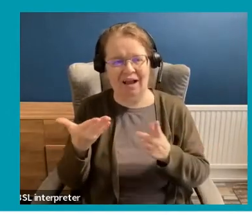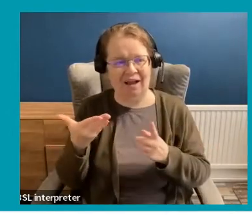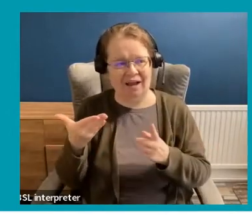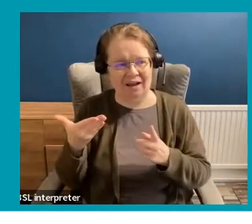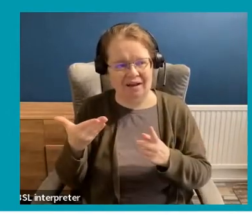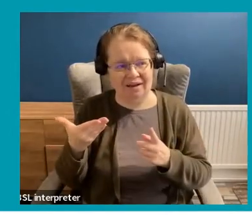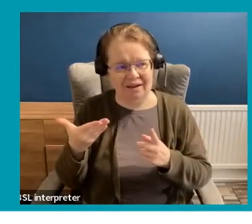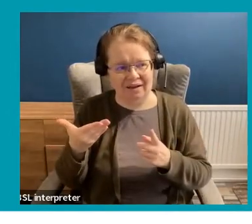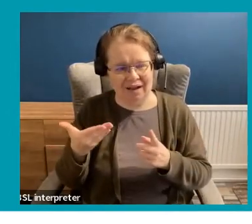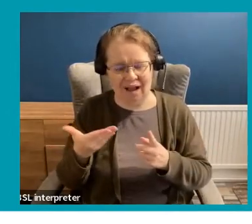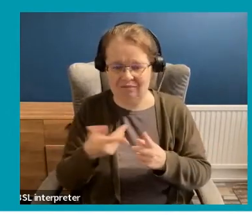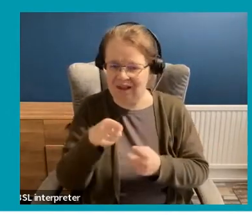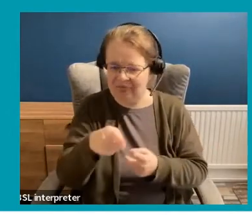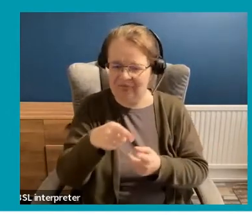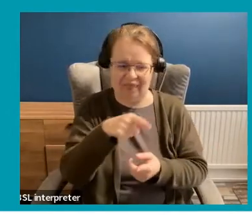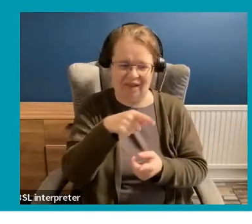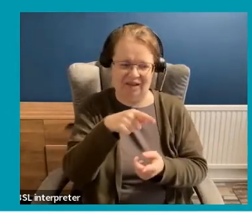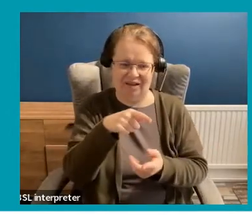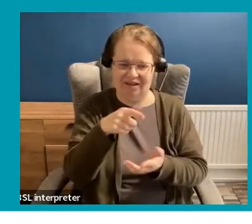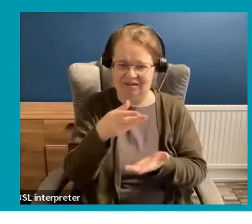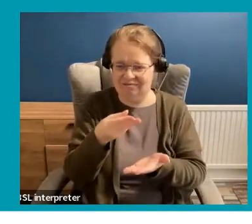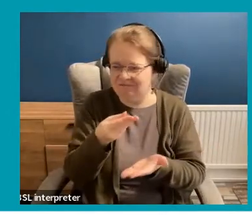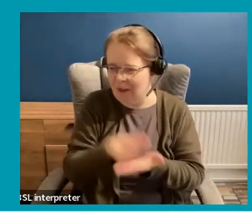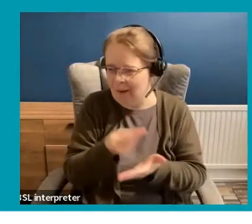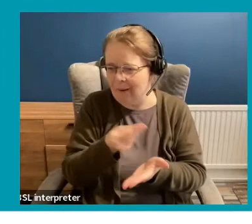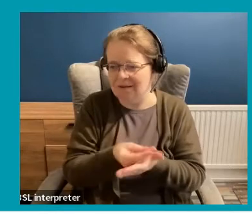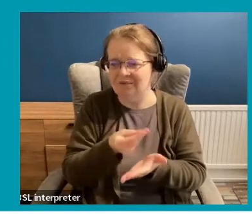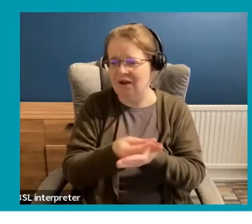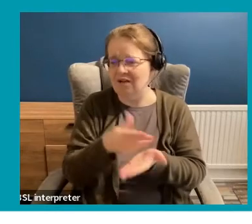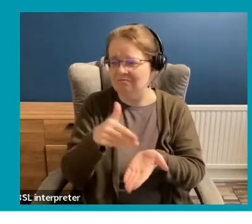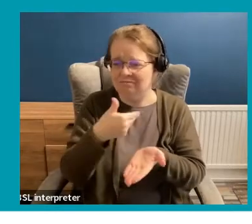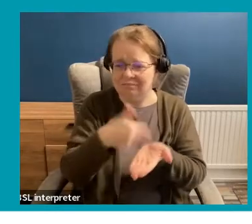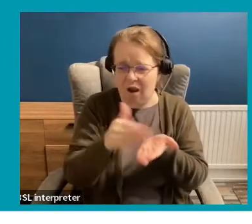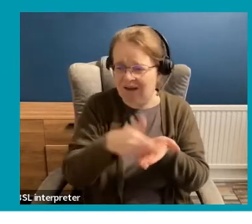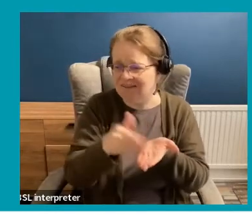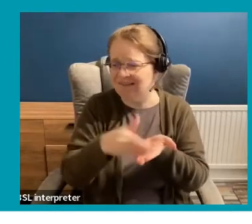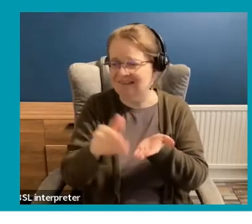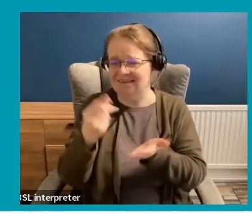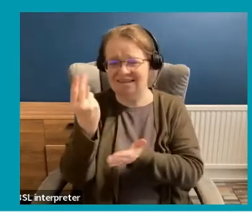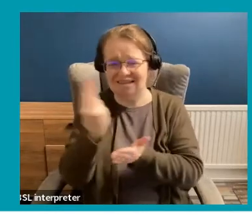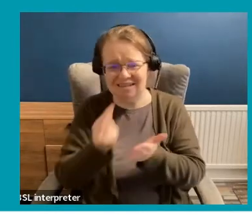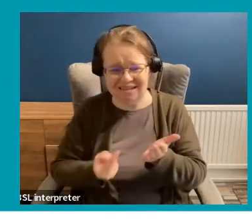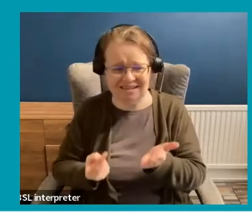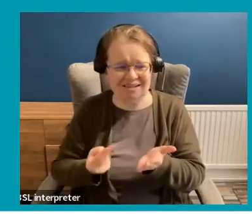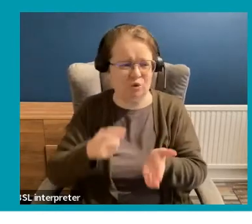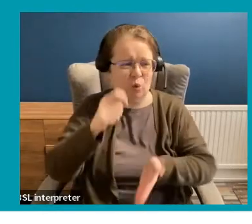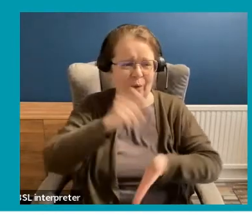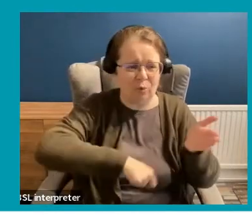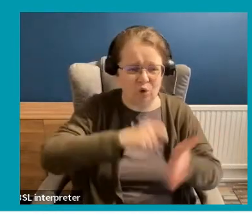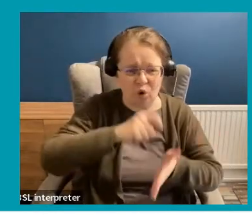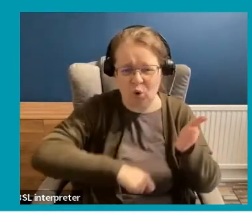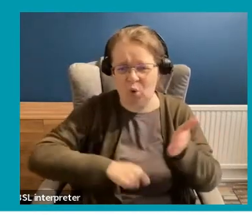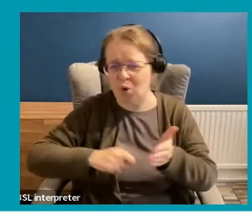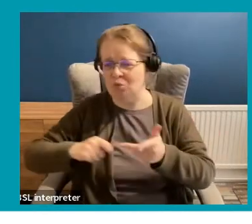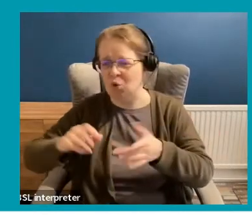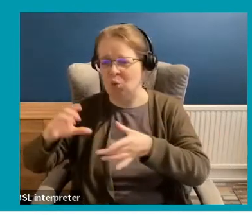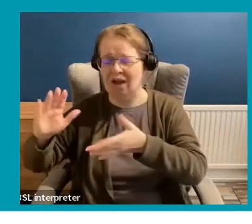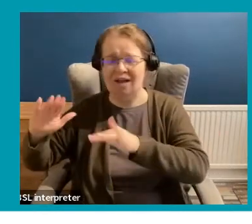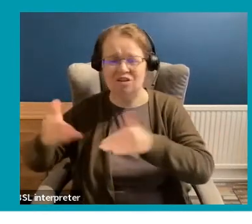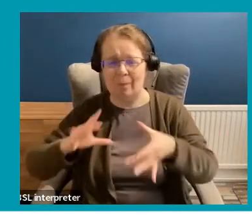central to finance, to marketing, to design, to procurement to supply chain as you say all those